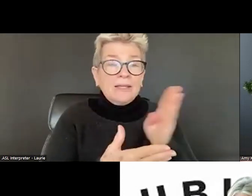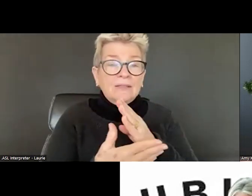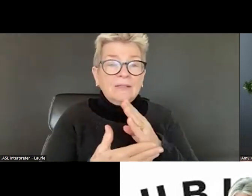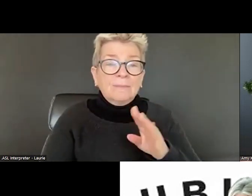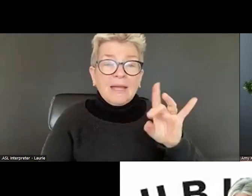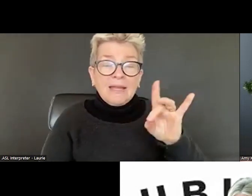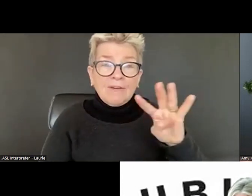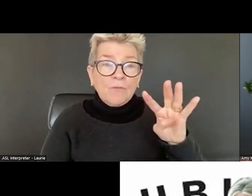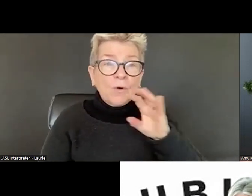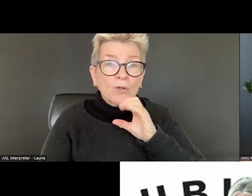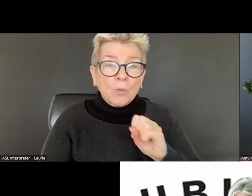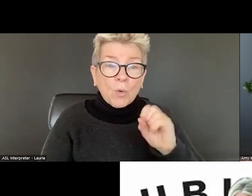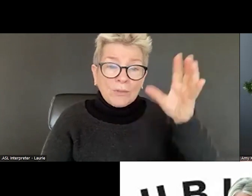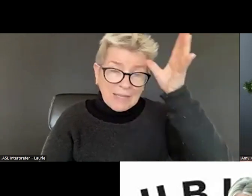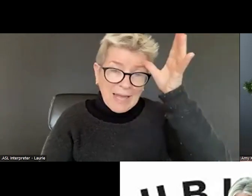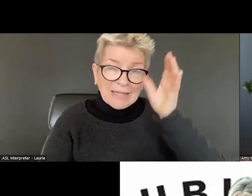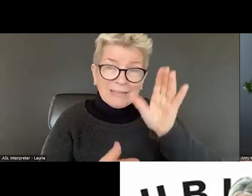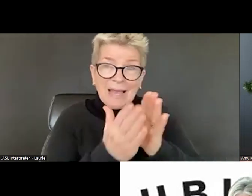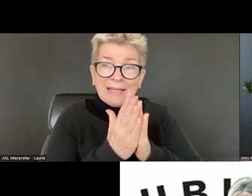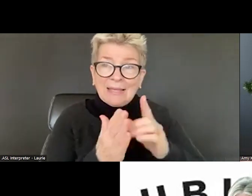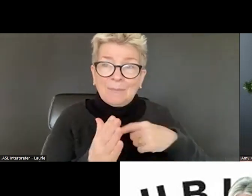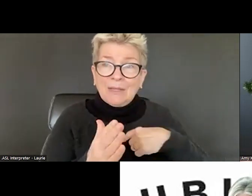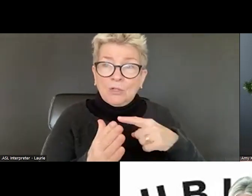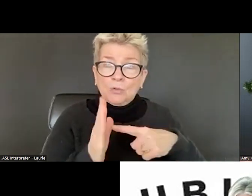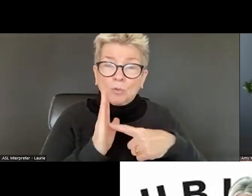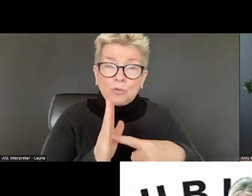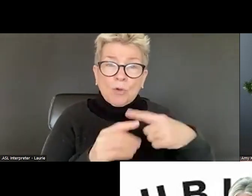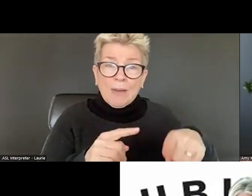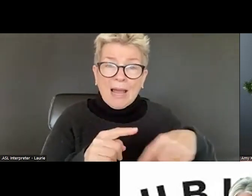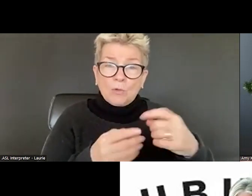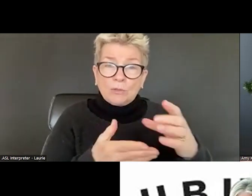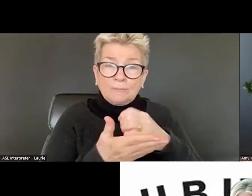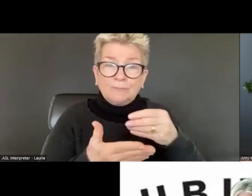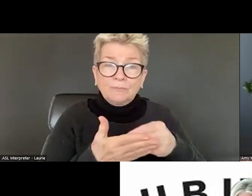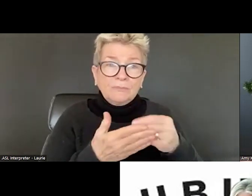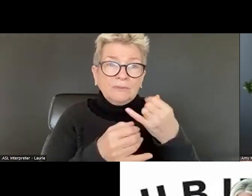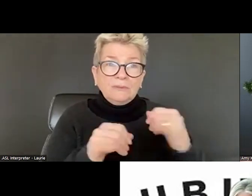asking me about to show him some things around entrepreneurship so for me Equity means let's